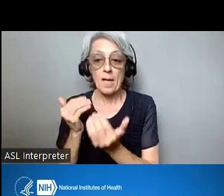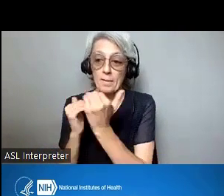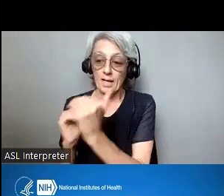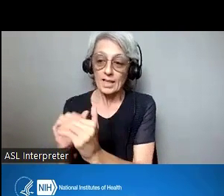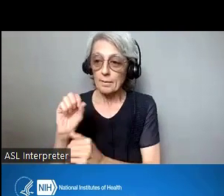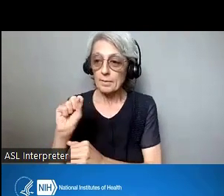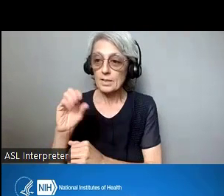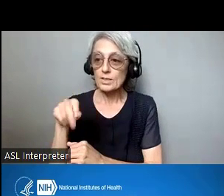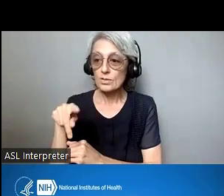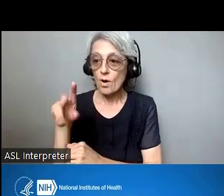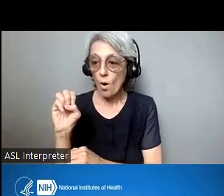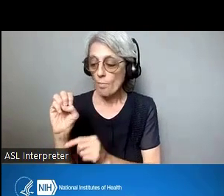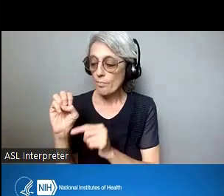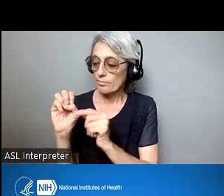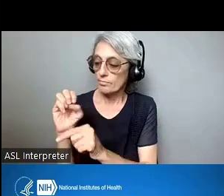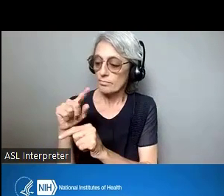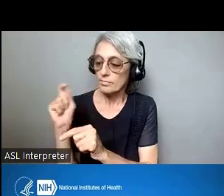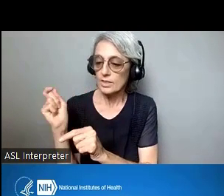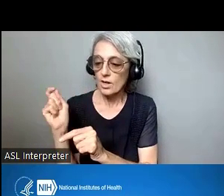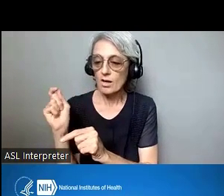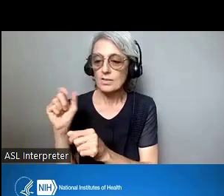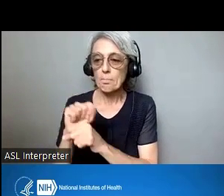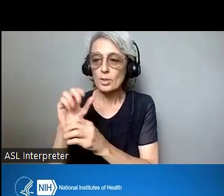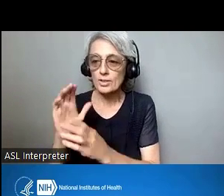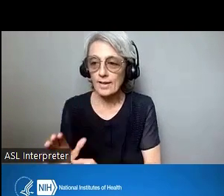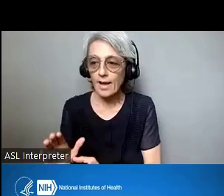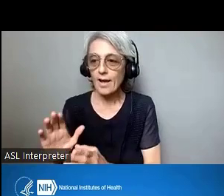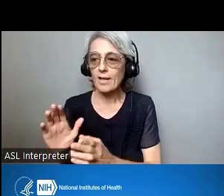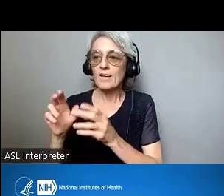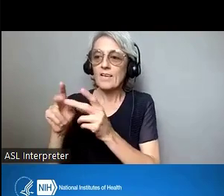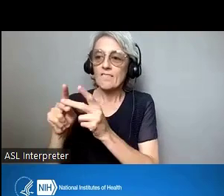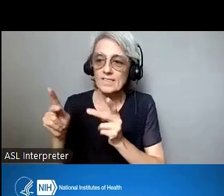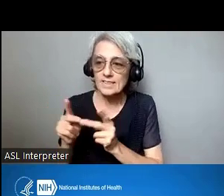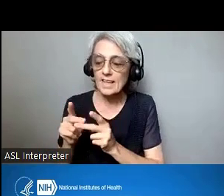due to the limitations of personnel and facilities at the institution.